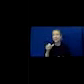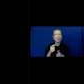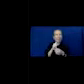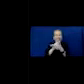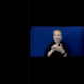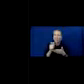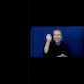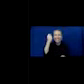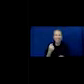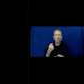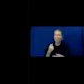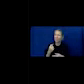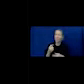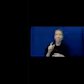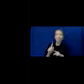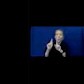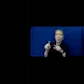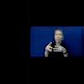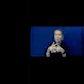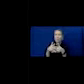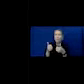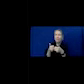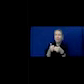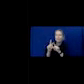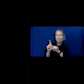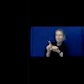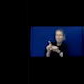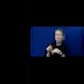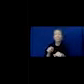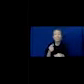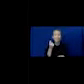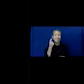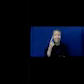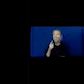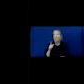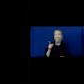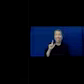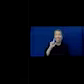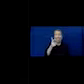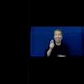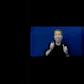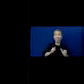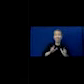So as part of the negotiation with his employer, it was important that we make sure that he